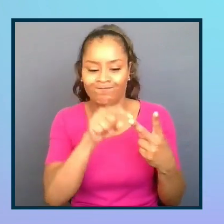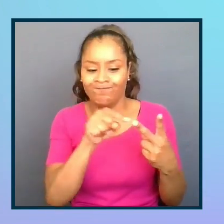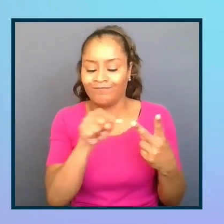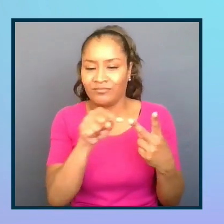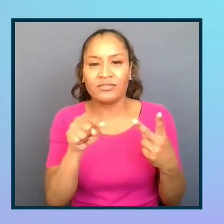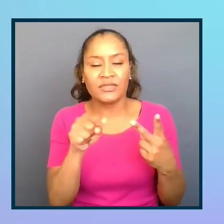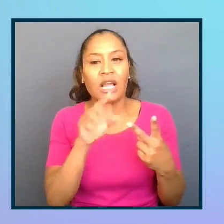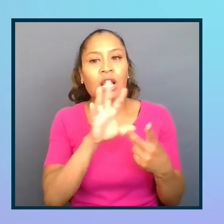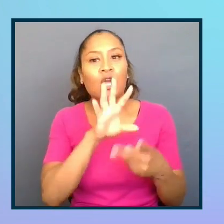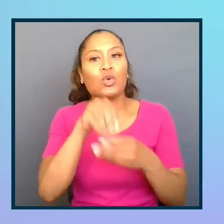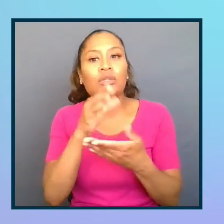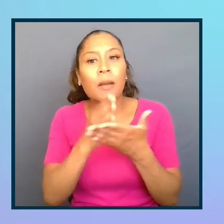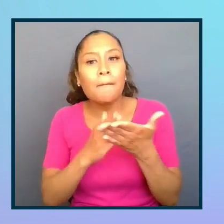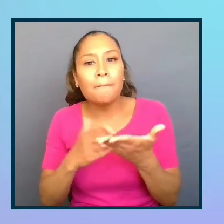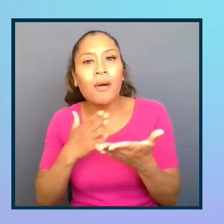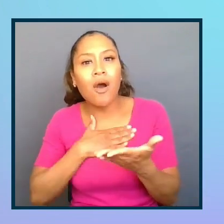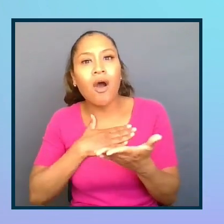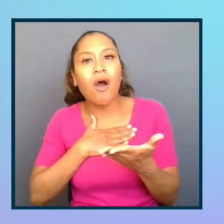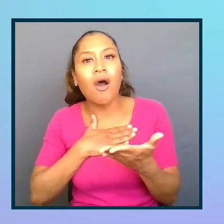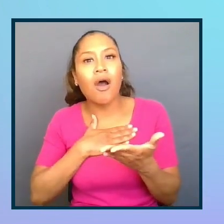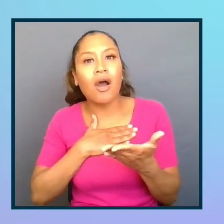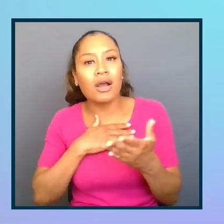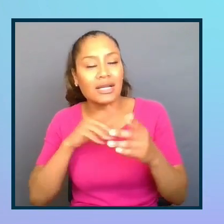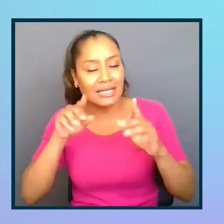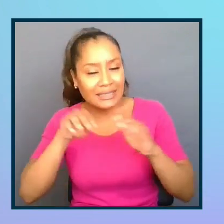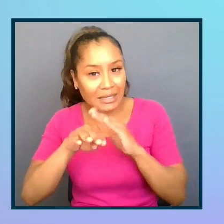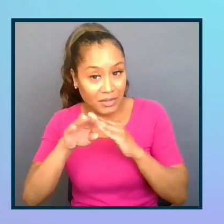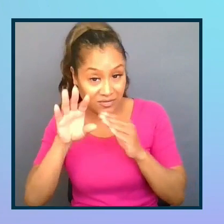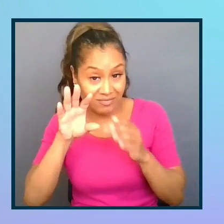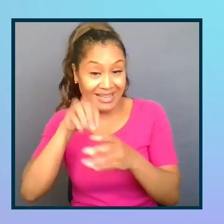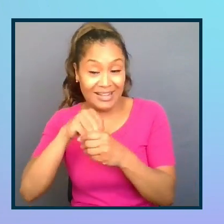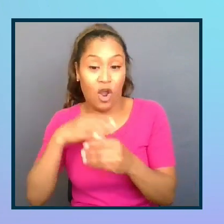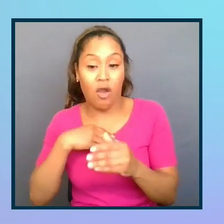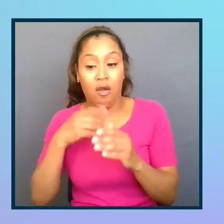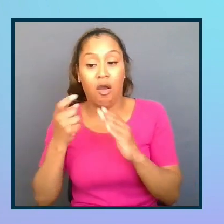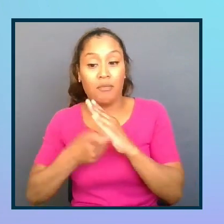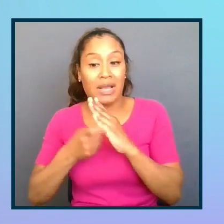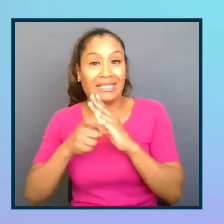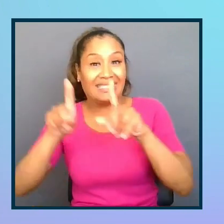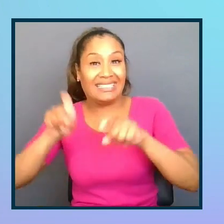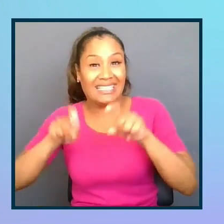with our automated testing suite. So we have a large text baseline.